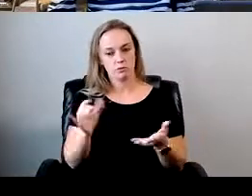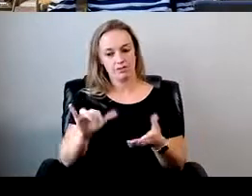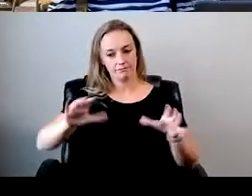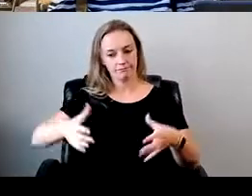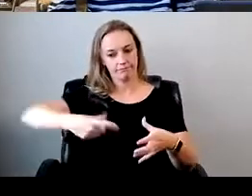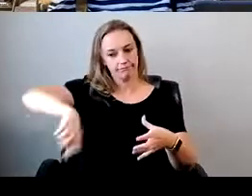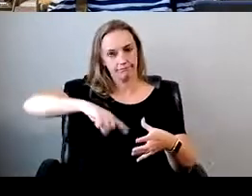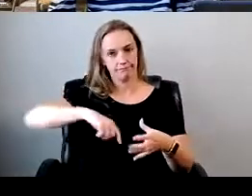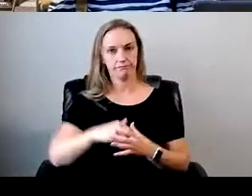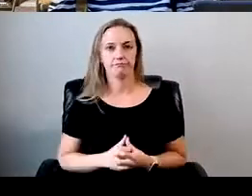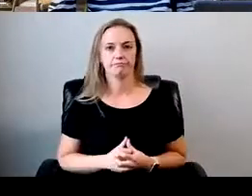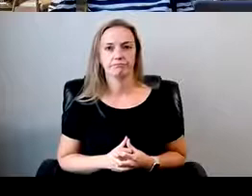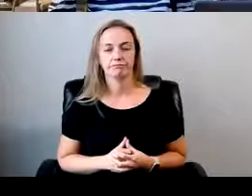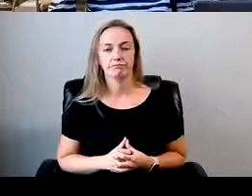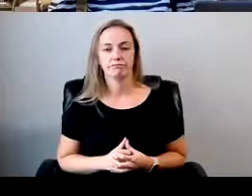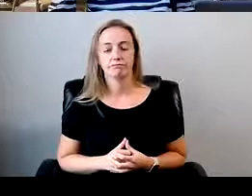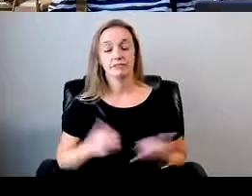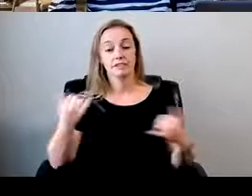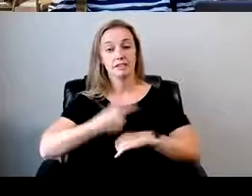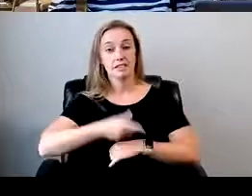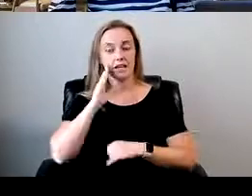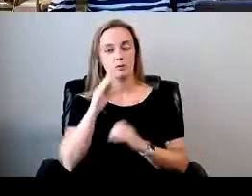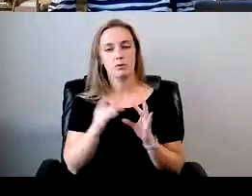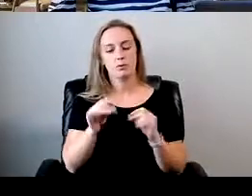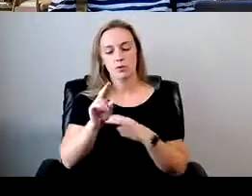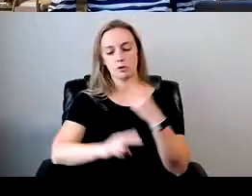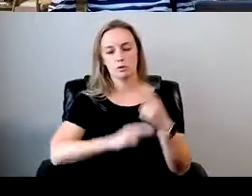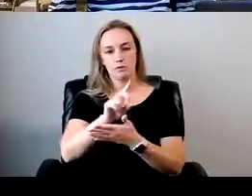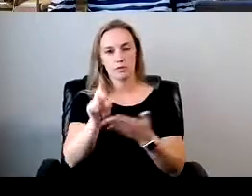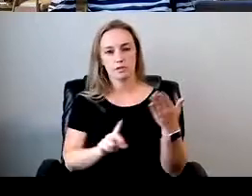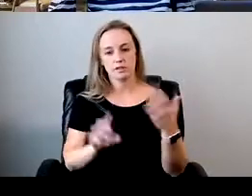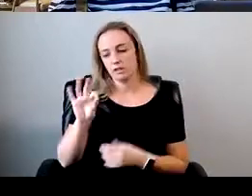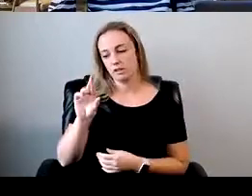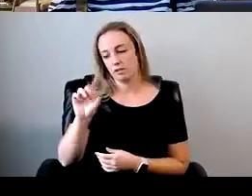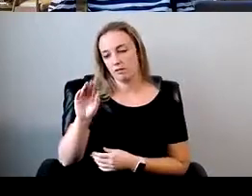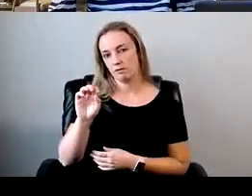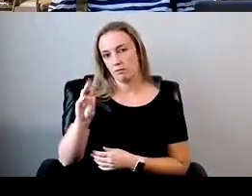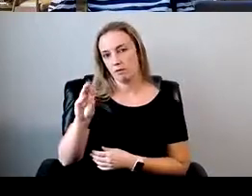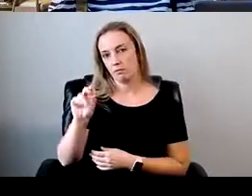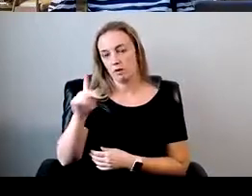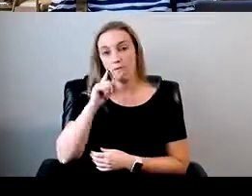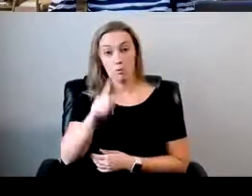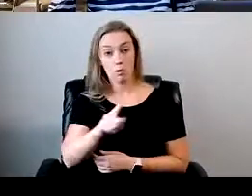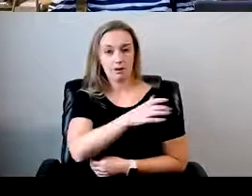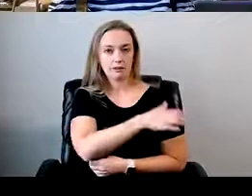So this presentation, we'll talk about a universal design framework for clinical practice, universal design,